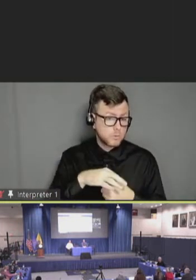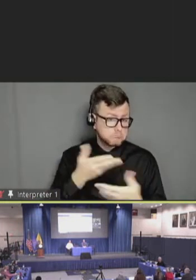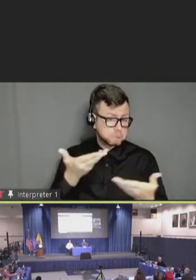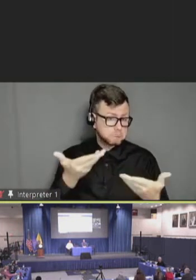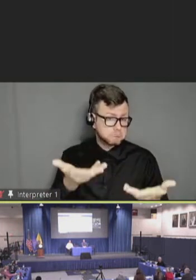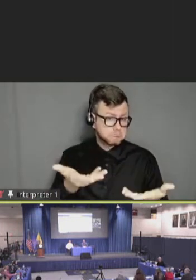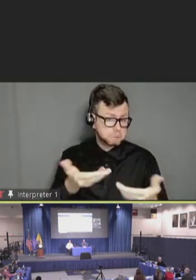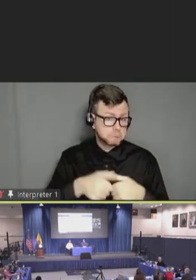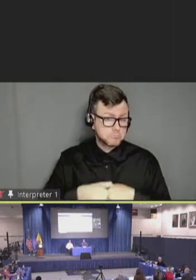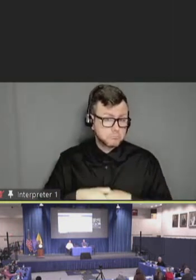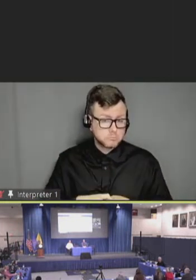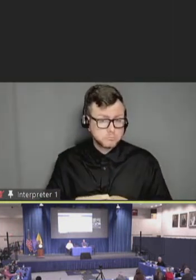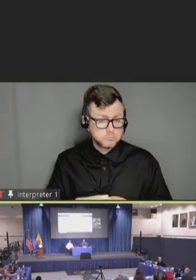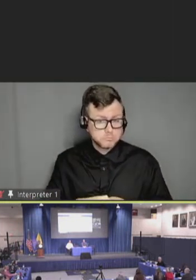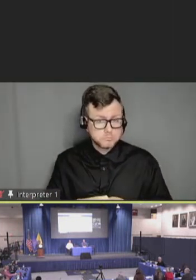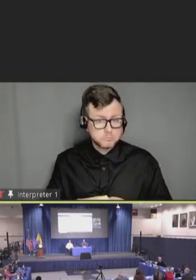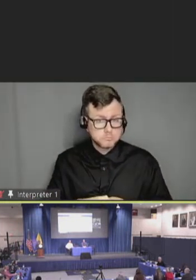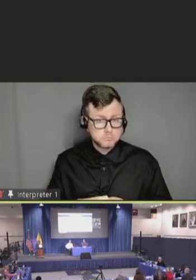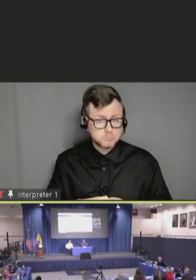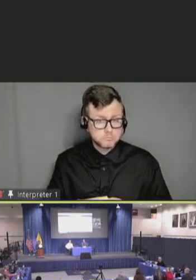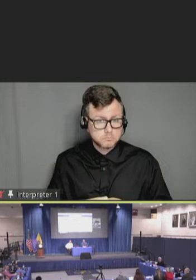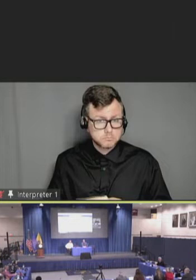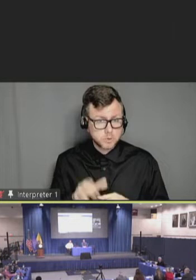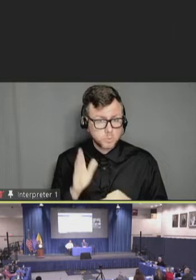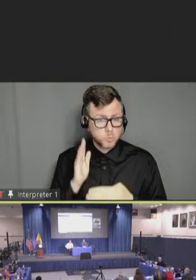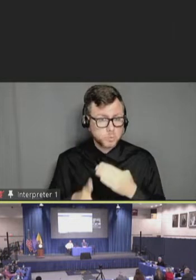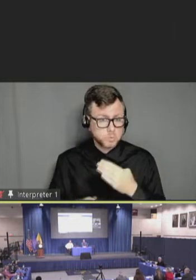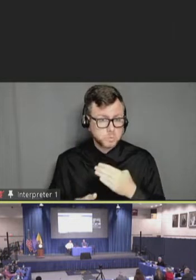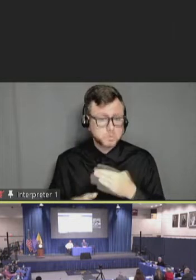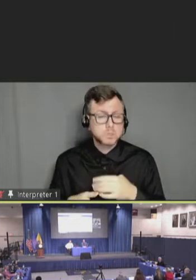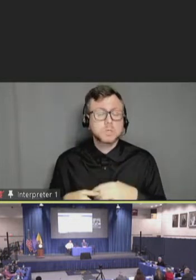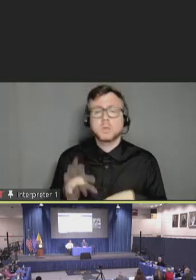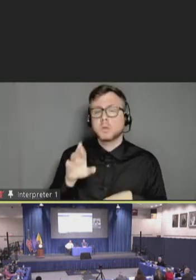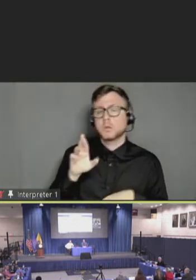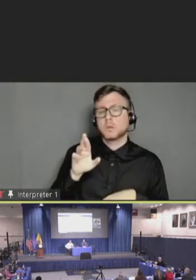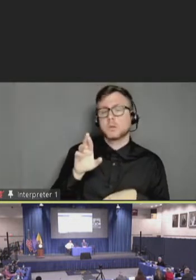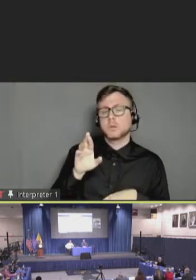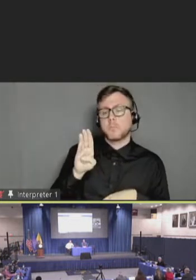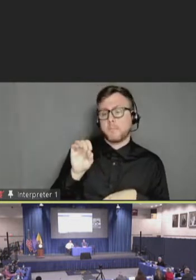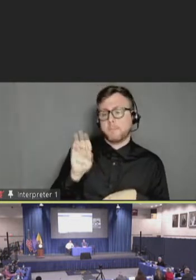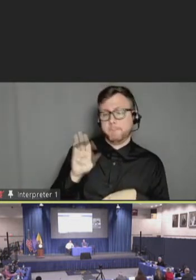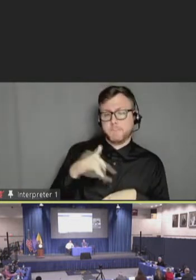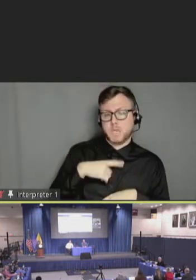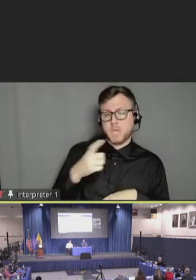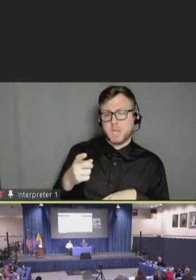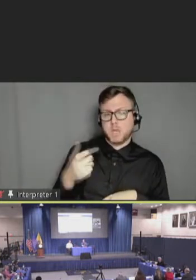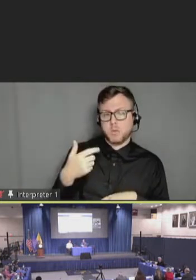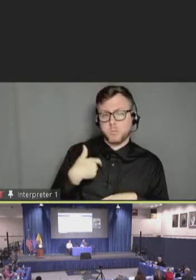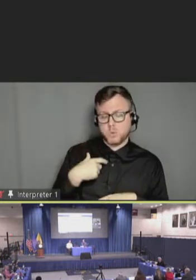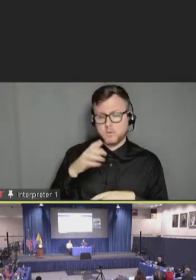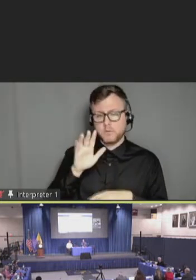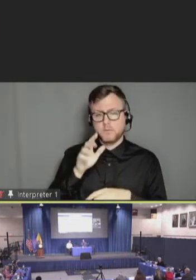If not, I'll conclude. Robert Hopkins: Well, I just -- I would take the chair's prerogative, and again, thank